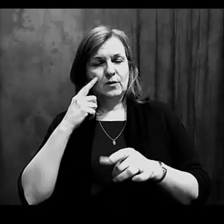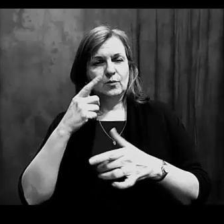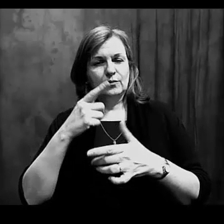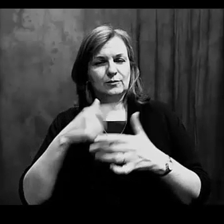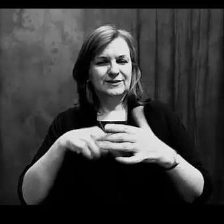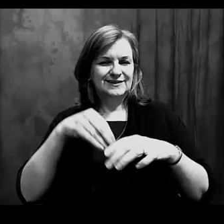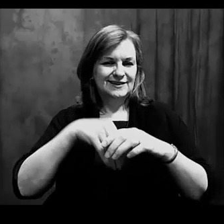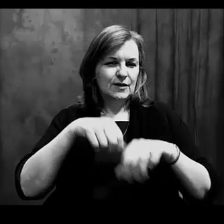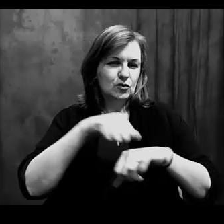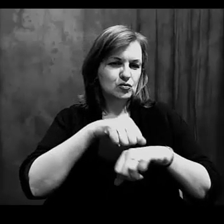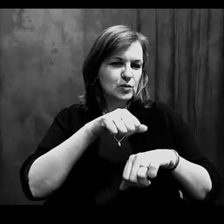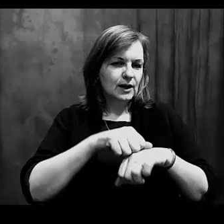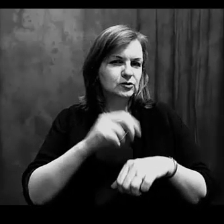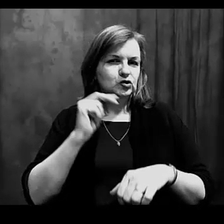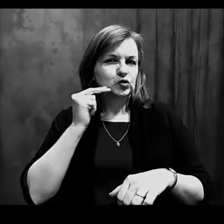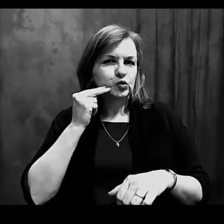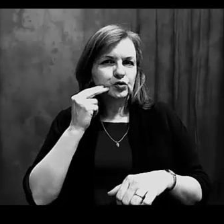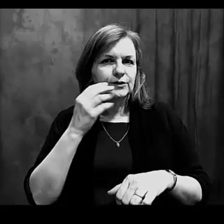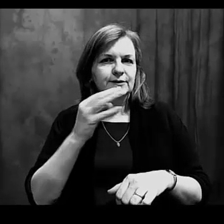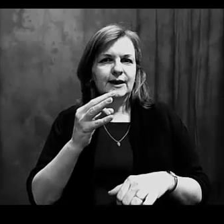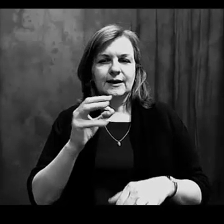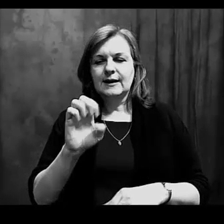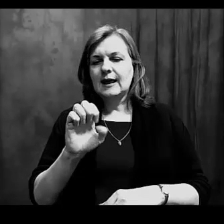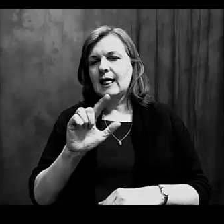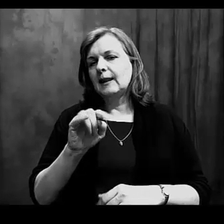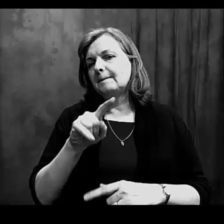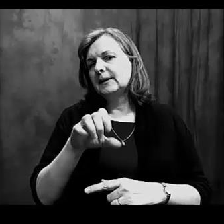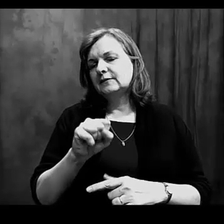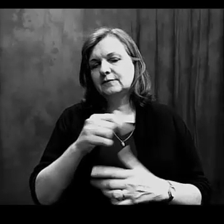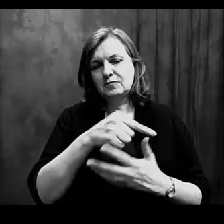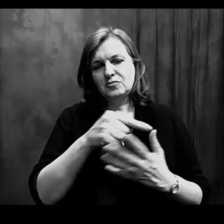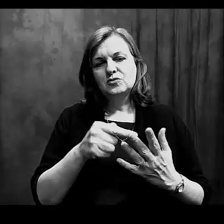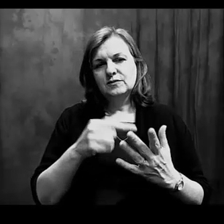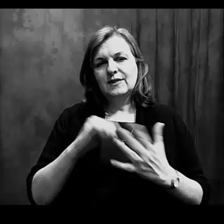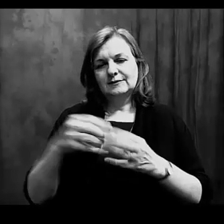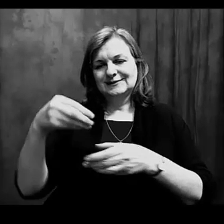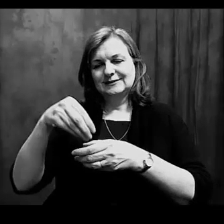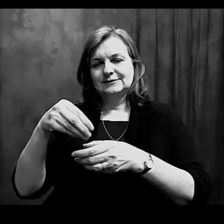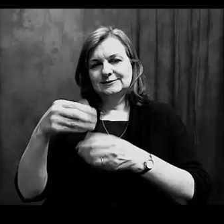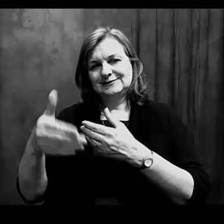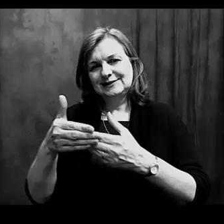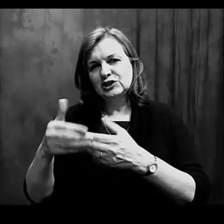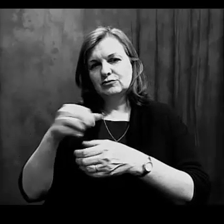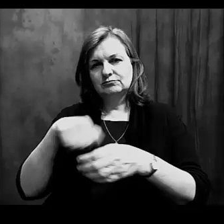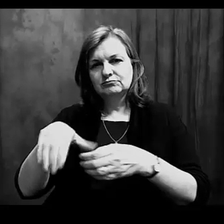the nutrients and elements that we can extract from the rocks that surround these fossils